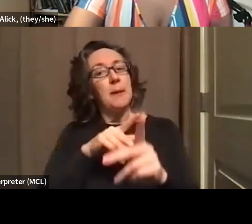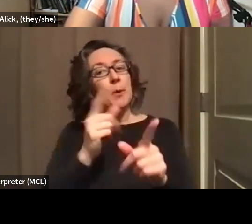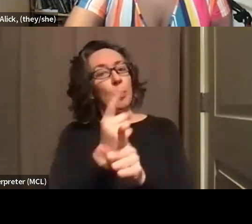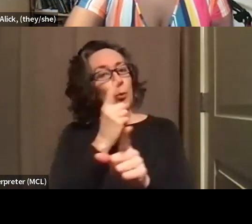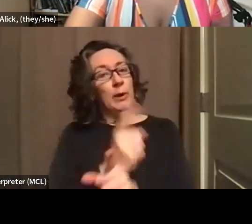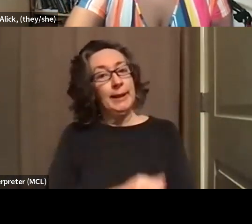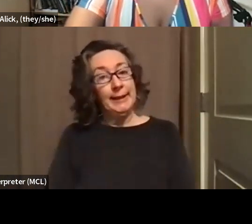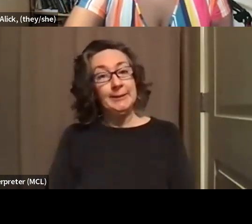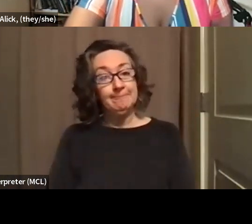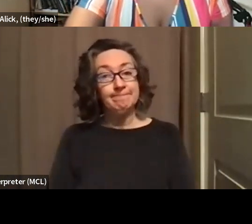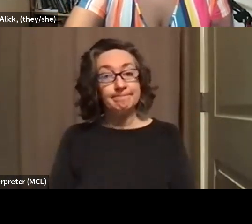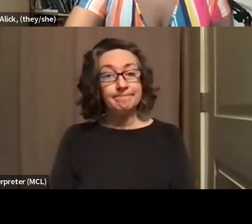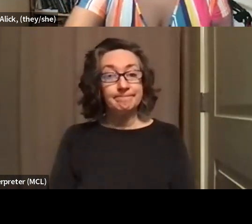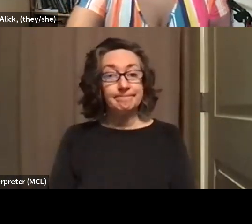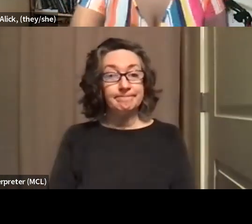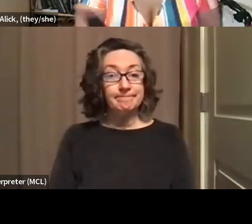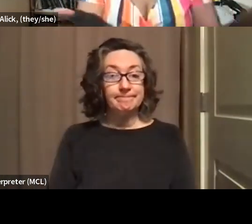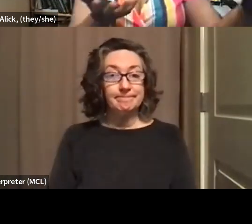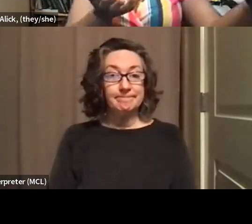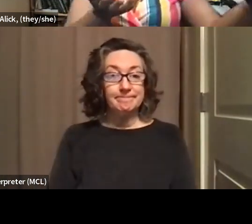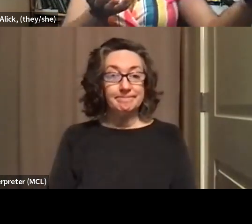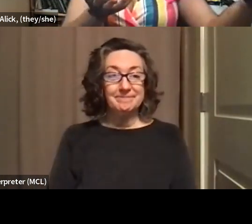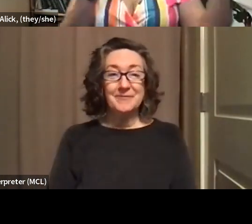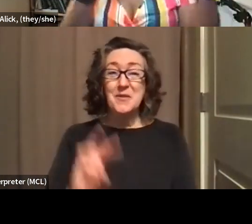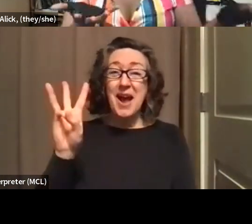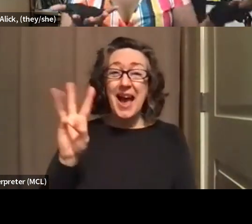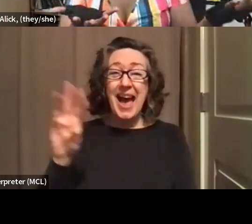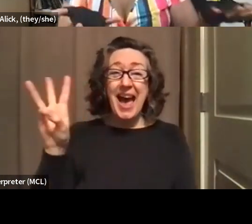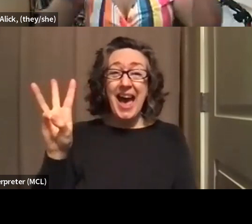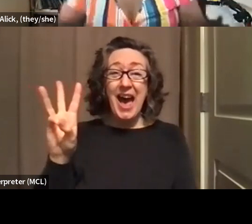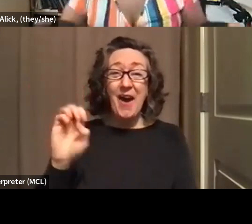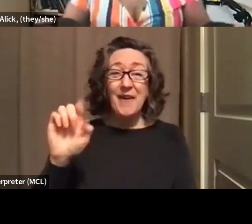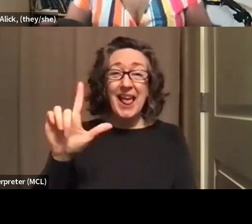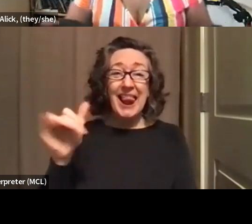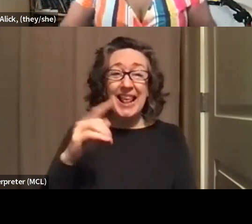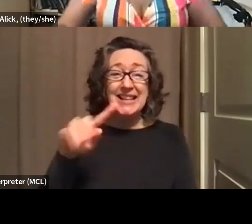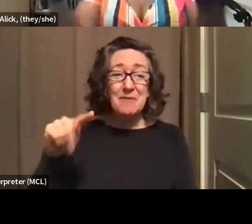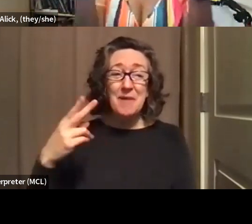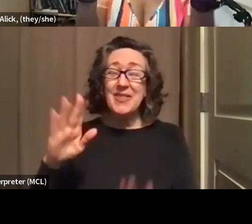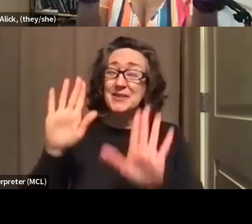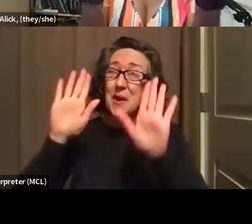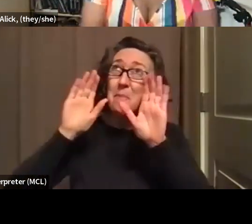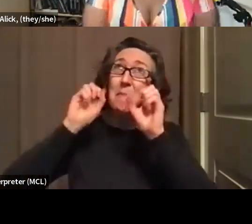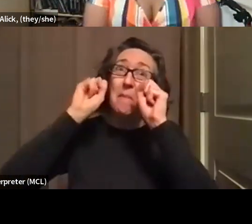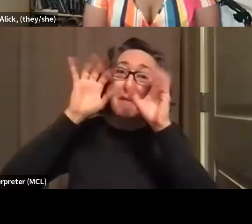Amazing discussion. Thank you so much, everybody.